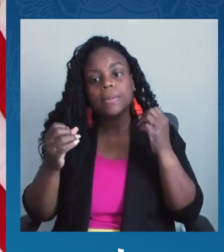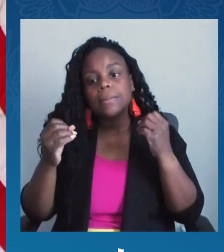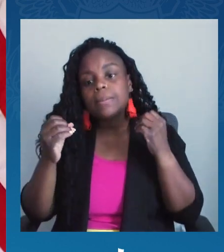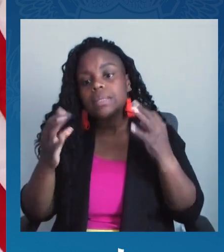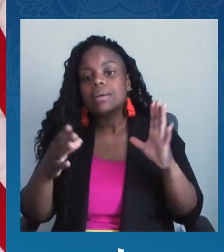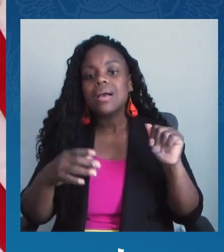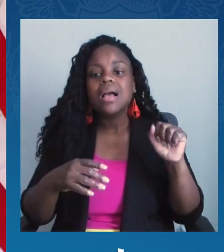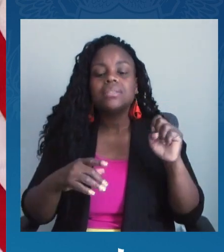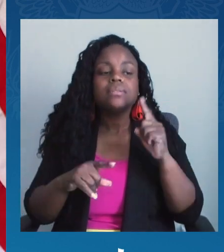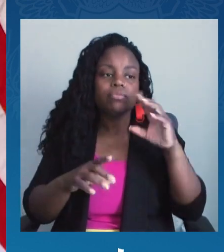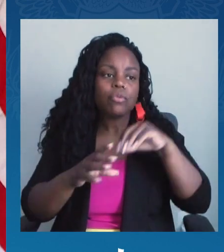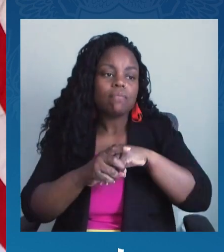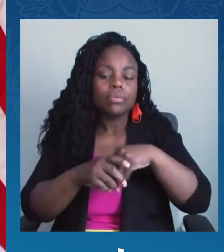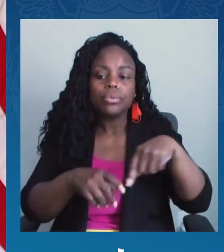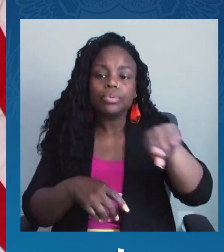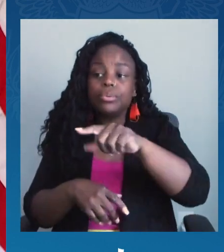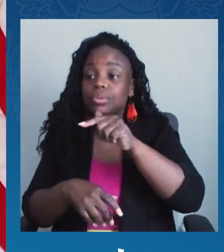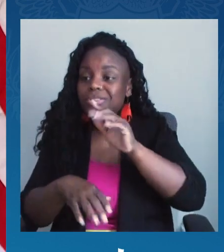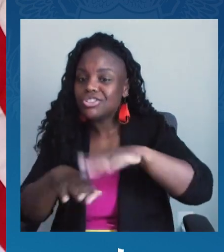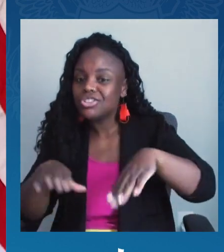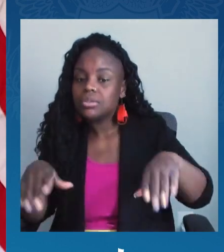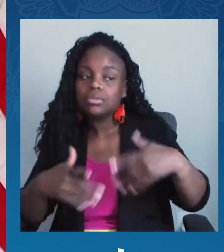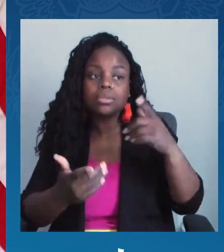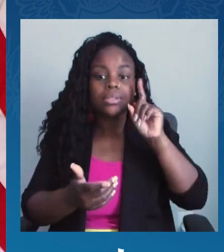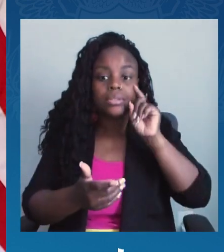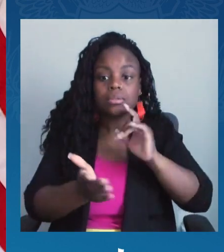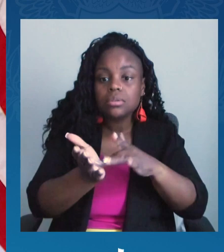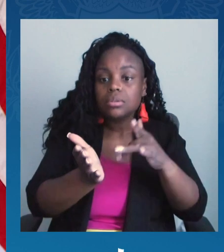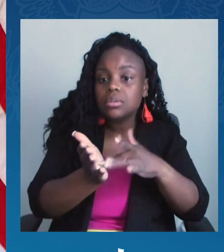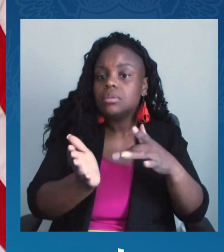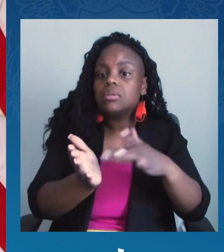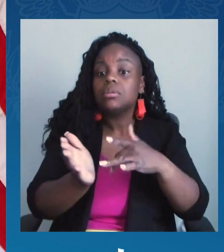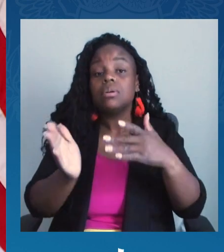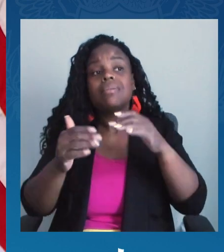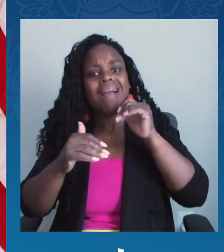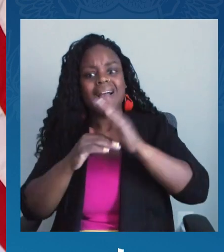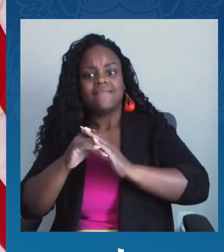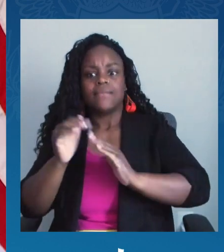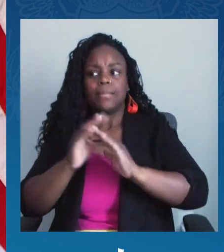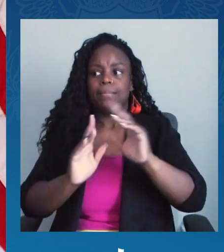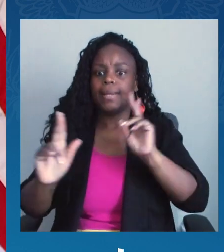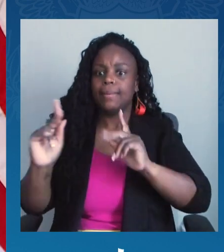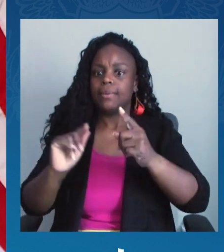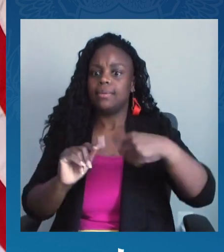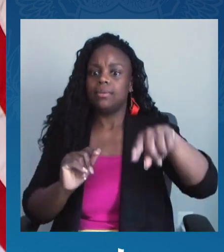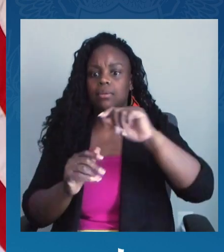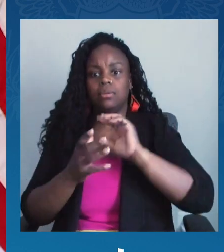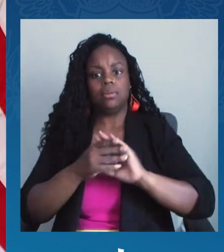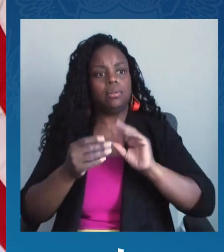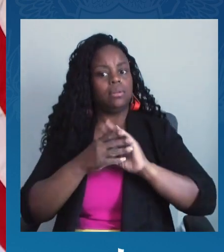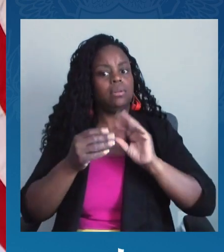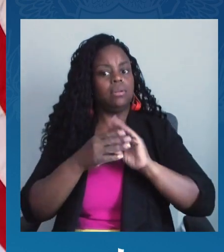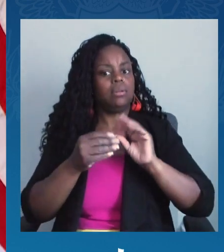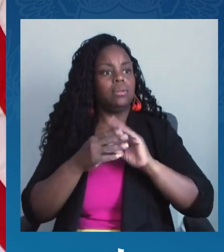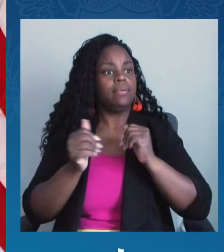Nobody is makes it's an uncomfortable topic. People don't want to talk about it, but it's real and it happens. And that child and that woman